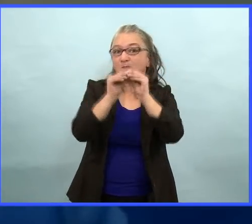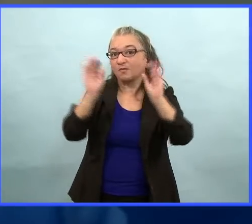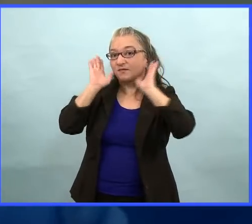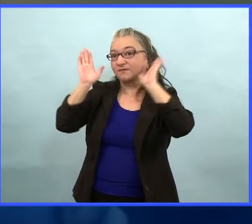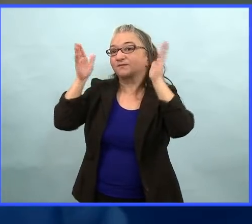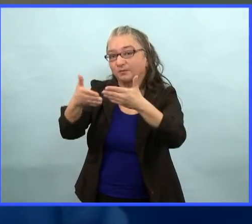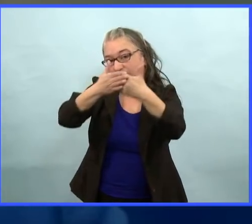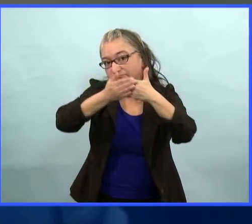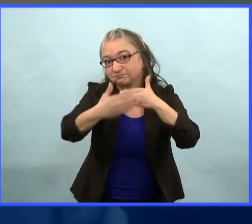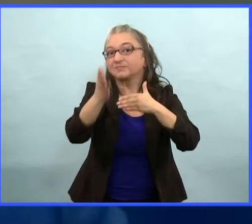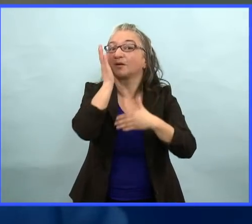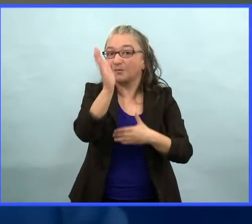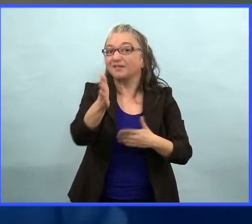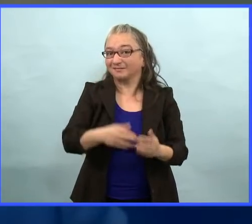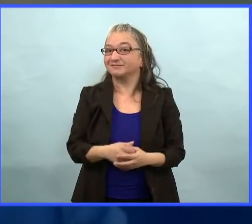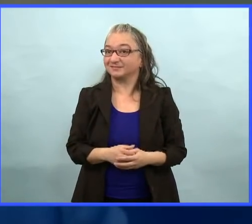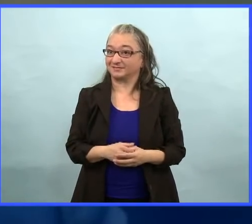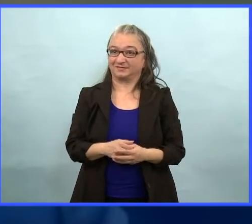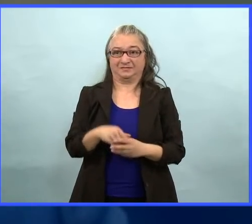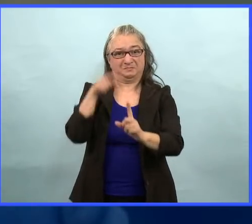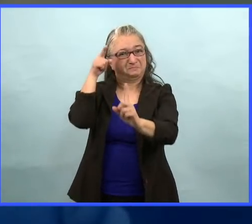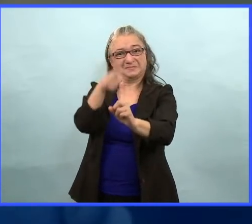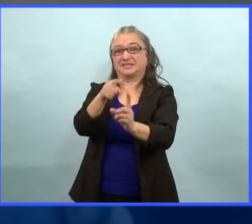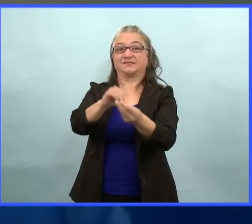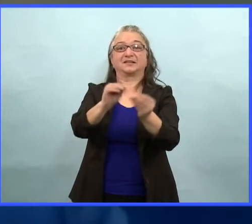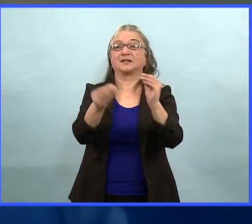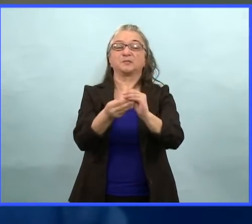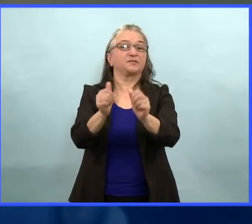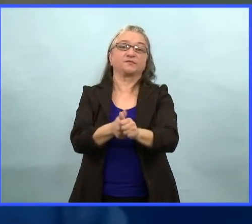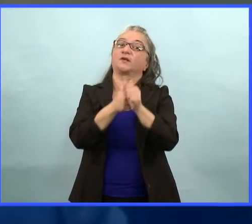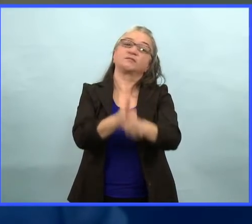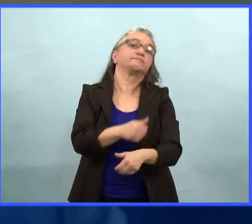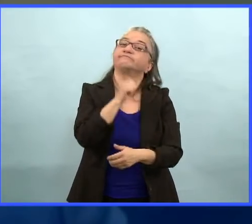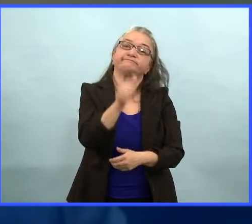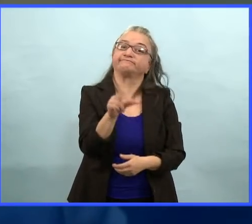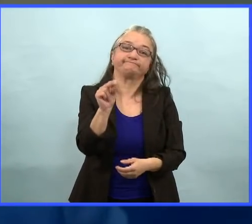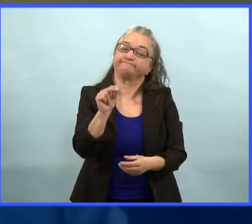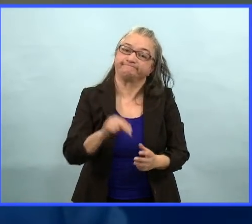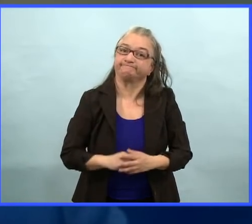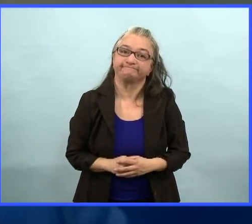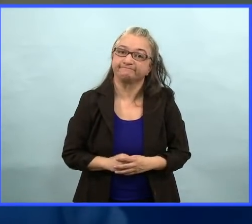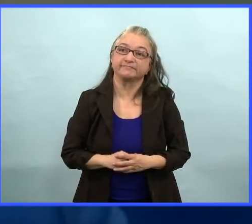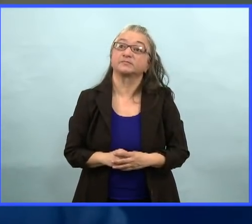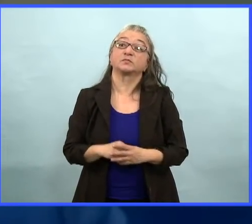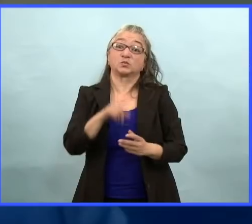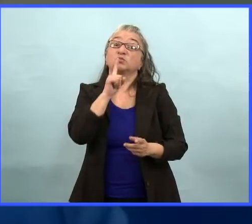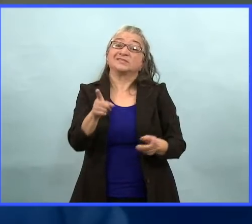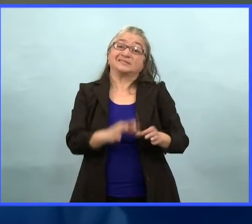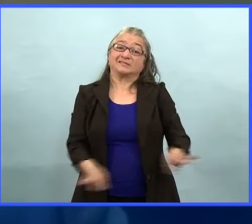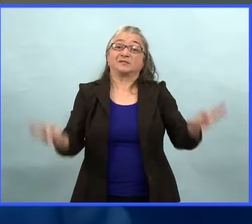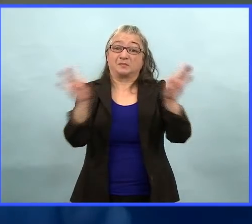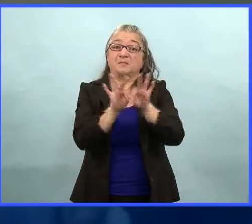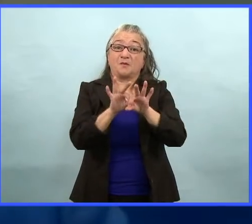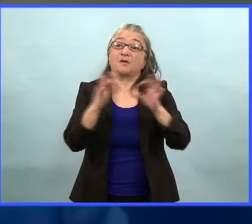numbers approach it's not a numbers exercises but it's looking for the for appropriate environments